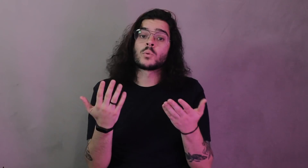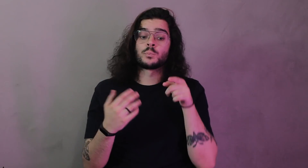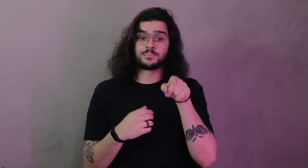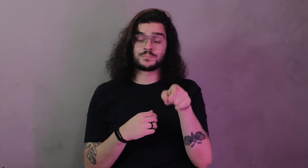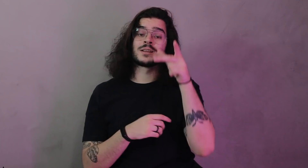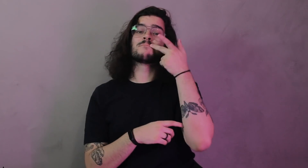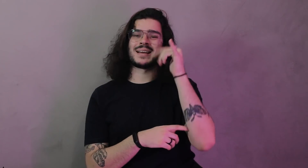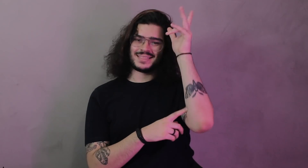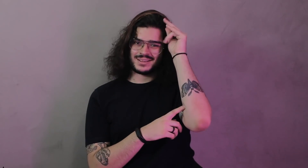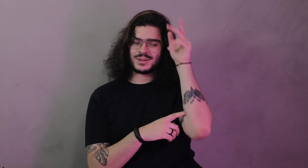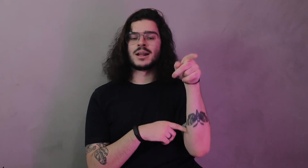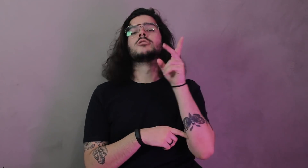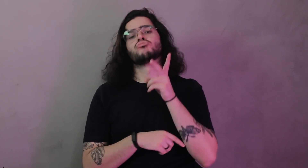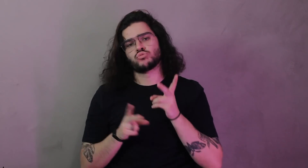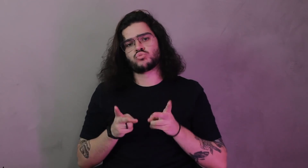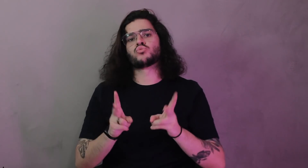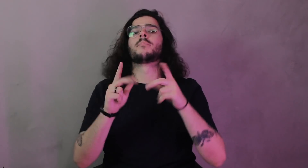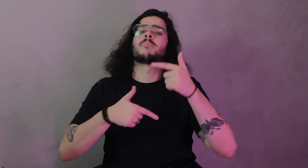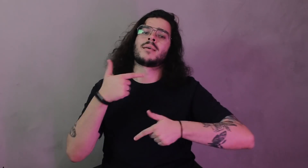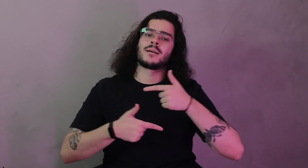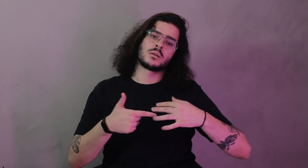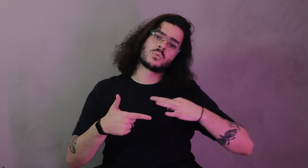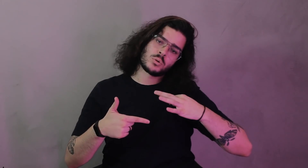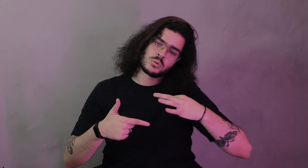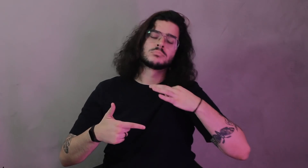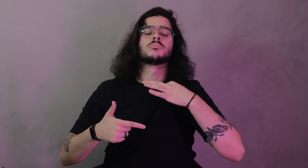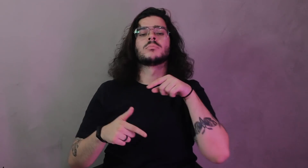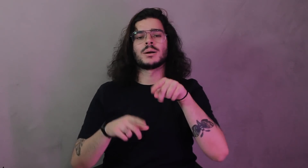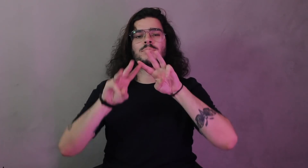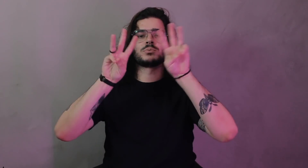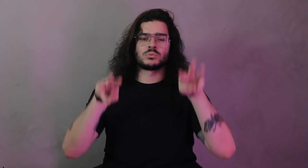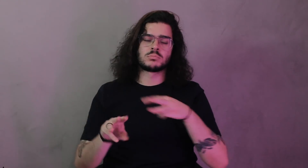Meanwhile, Otto Frank remained involved with the Anne Frank House